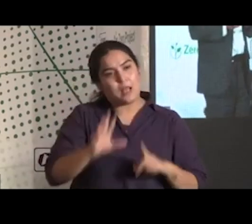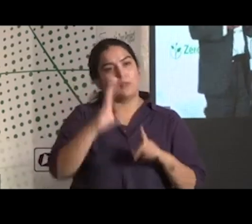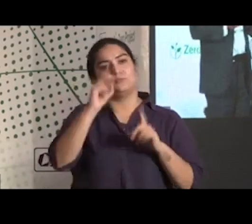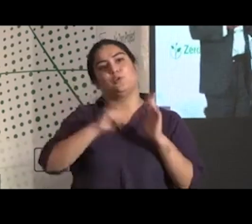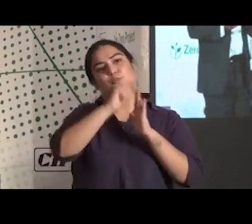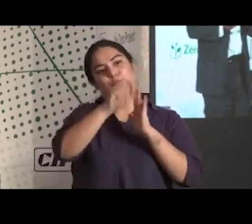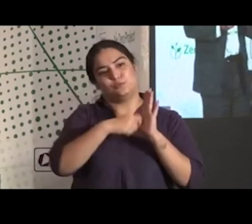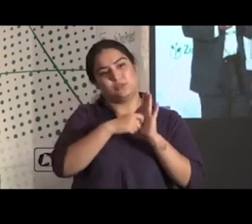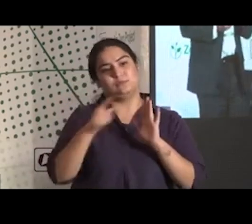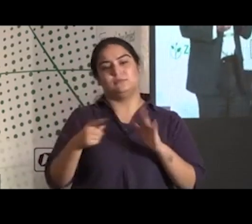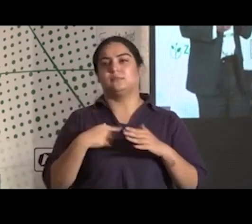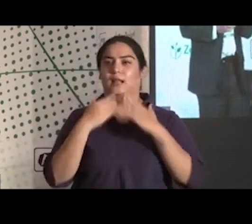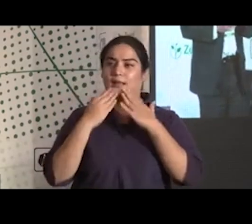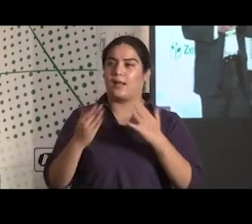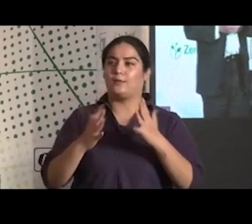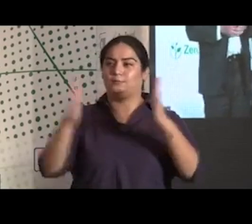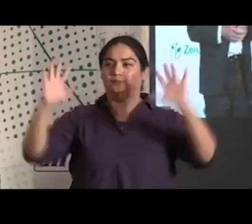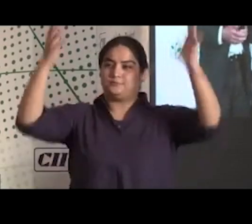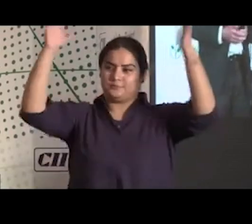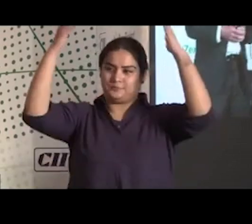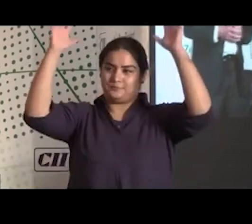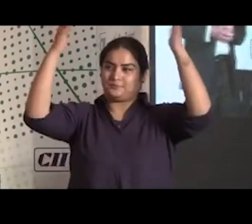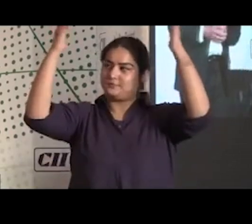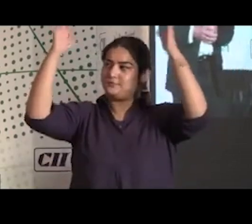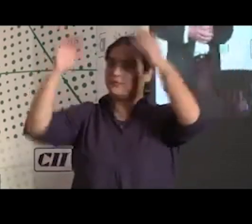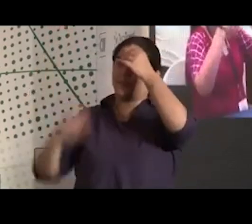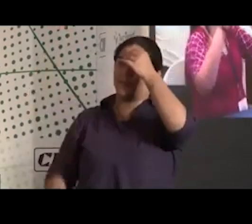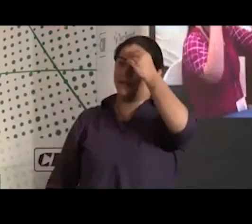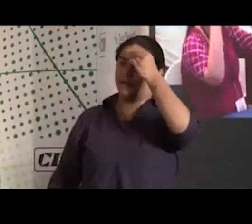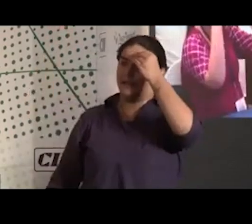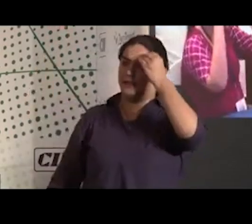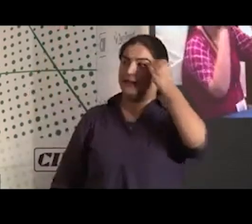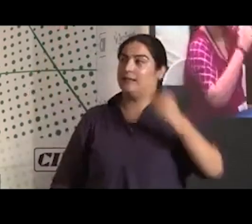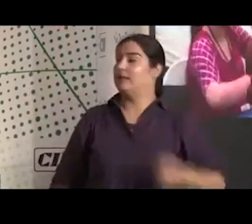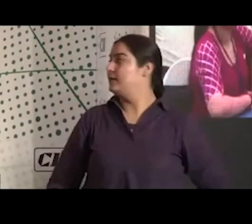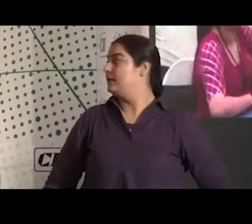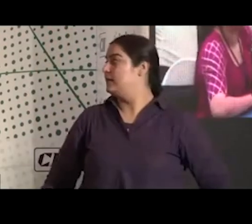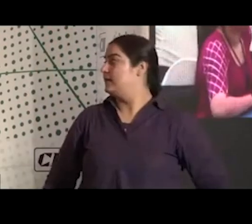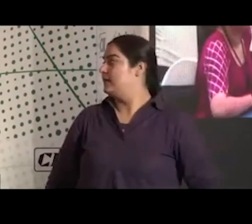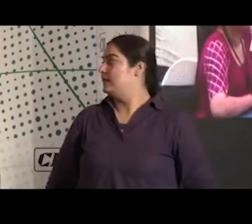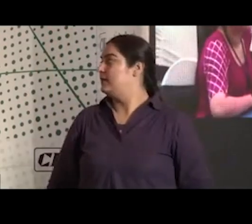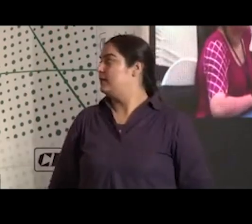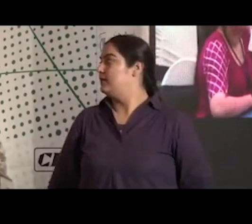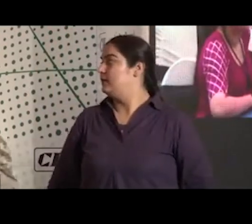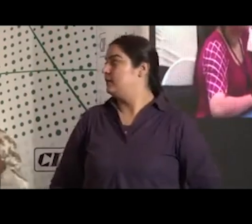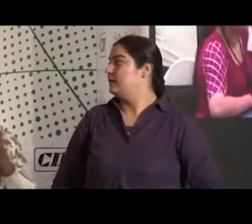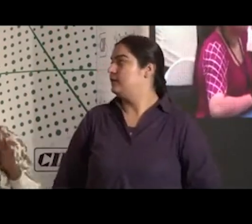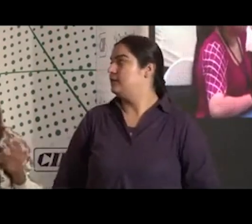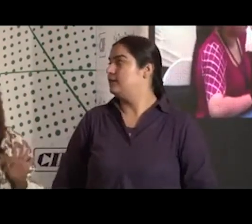So thank you.